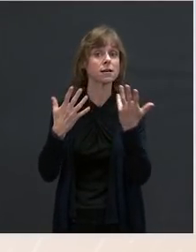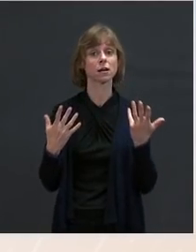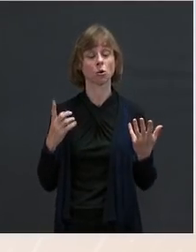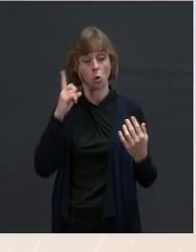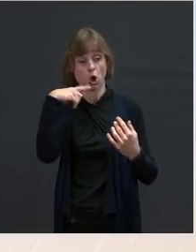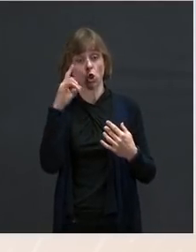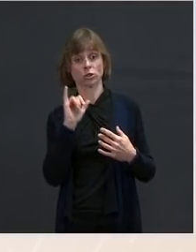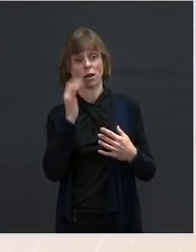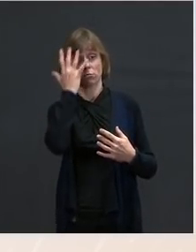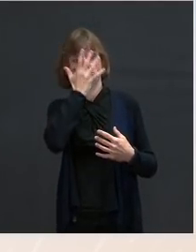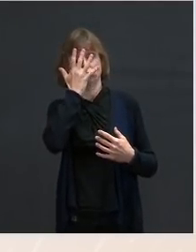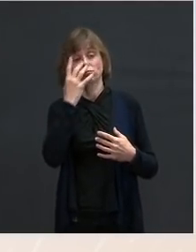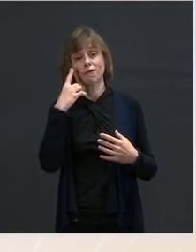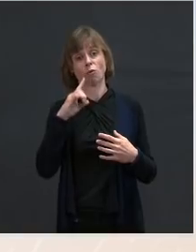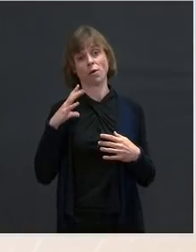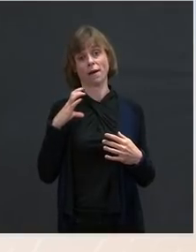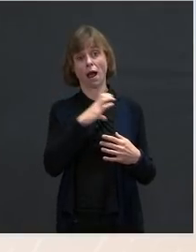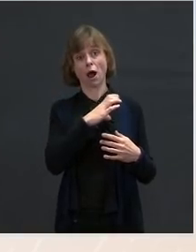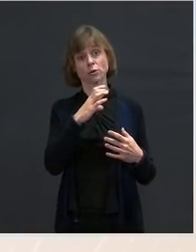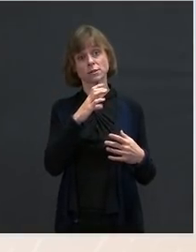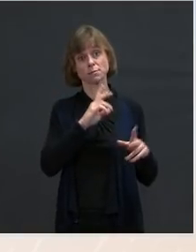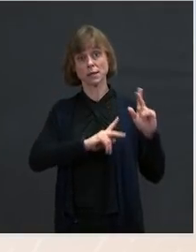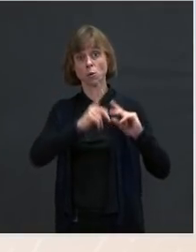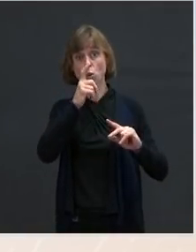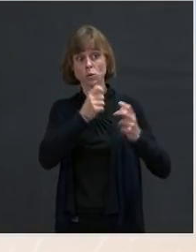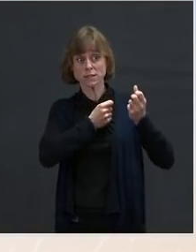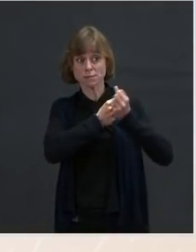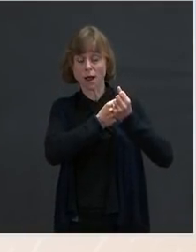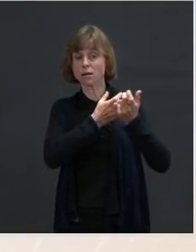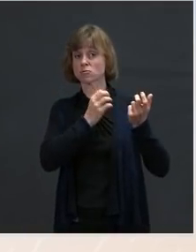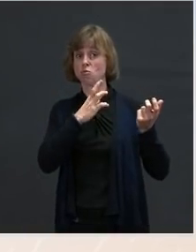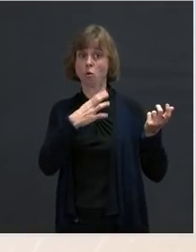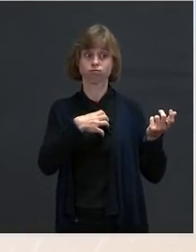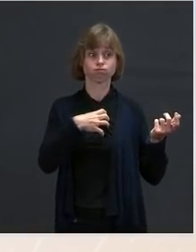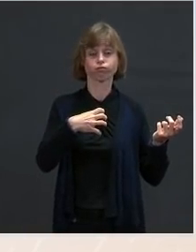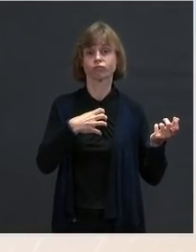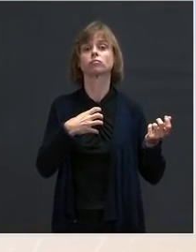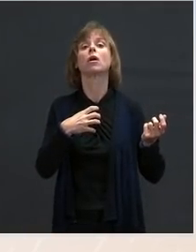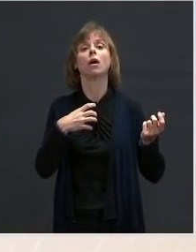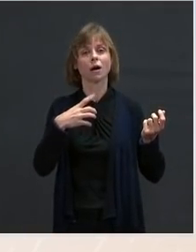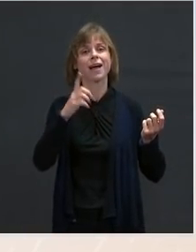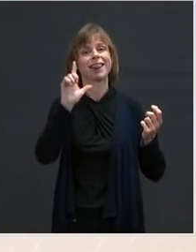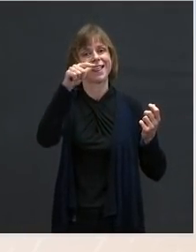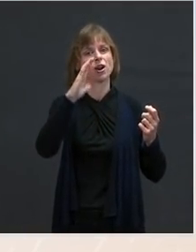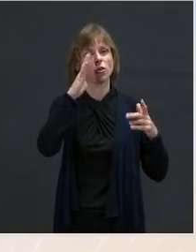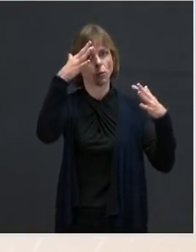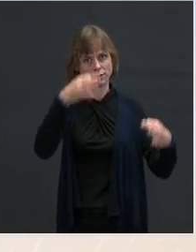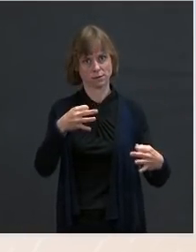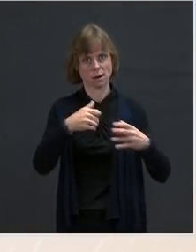who have expressed support or opposition to it -- they'll have to make a decision at that point in time. But the stage we're at right now